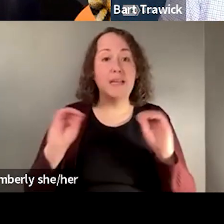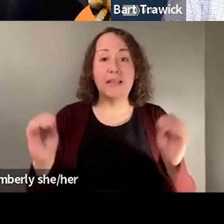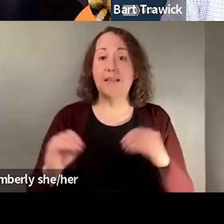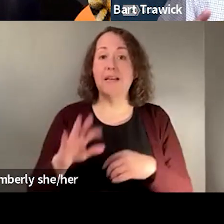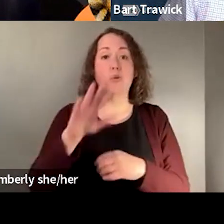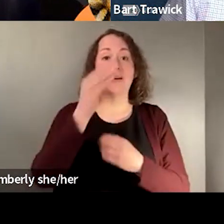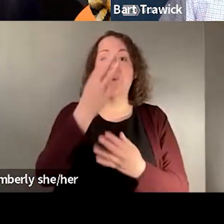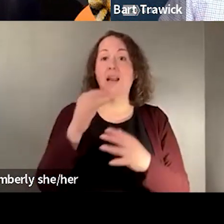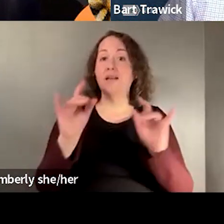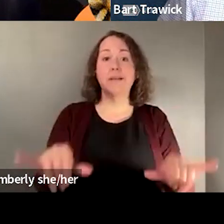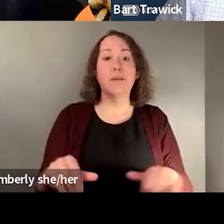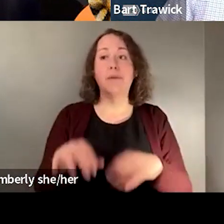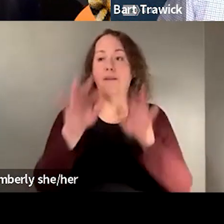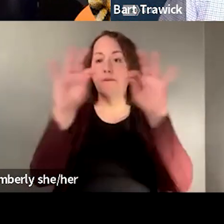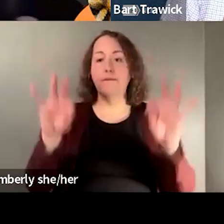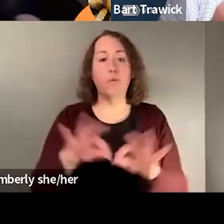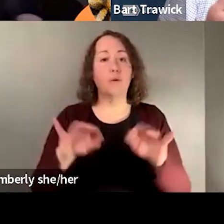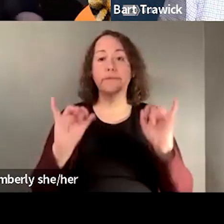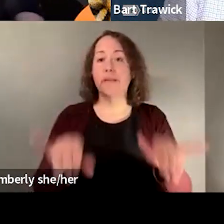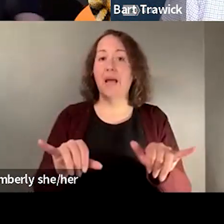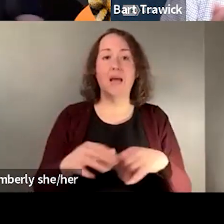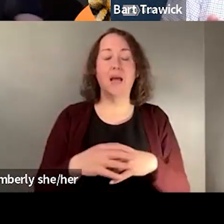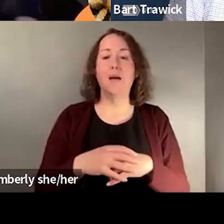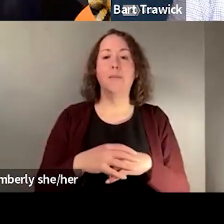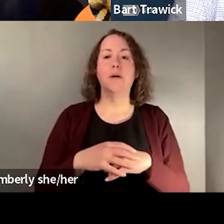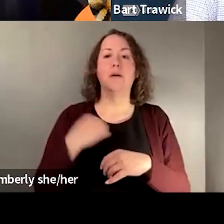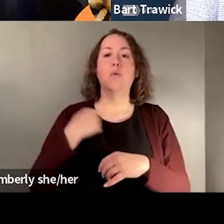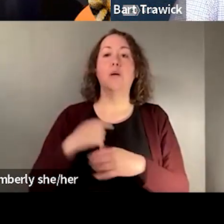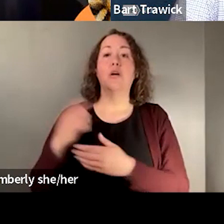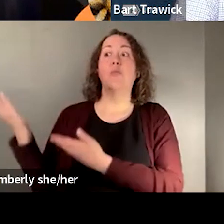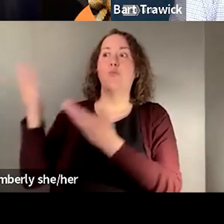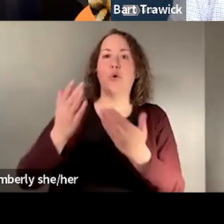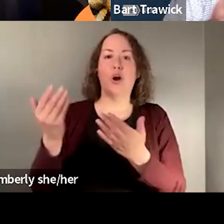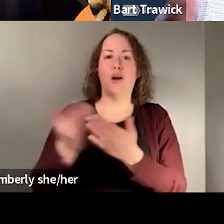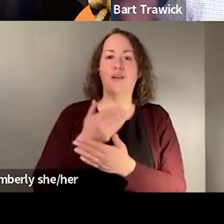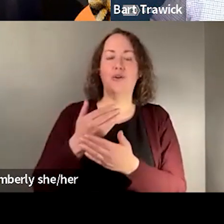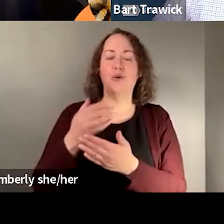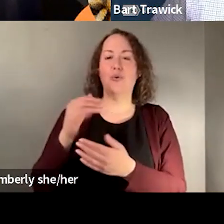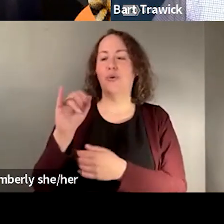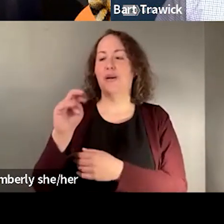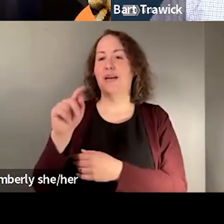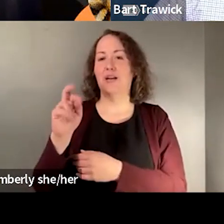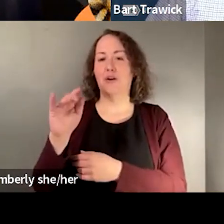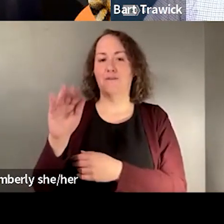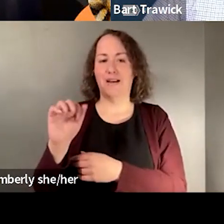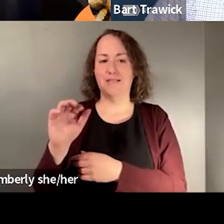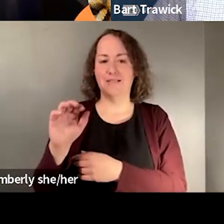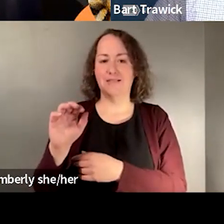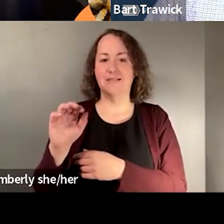The form hasn't changed at all. We just brought the nice interface that current pending support has over to the biographical sketch side.